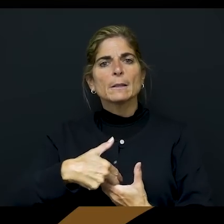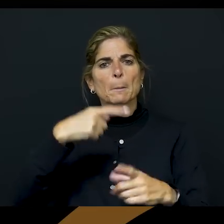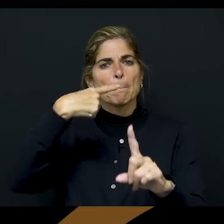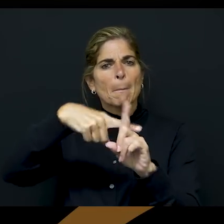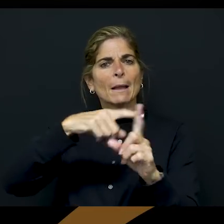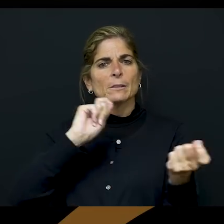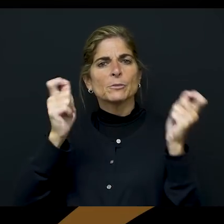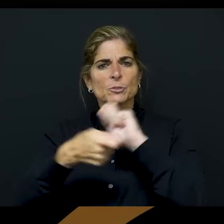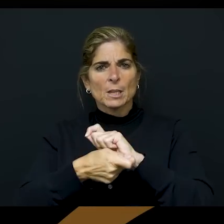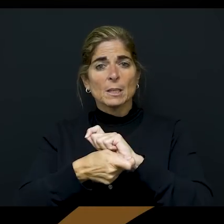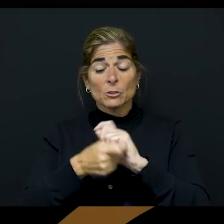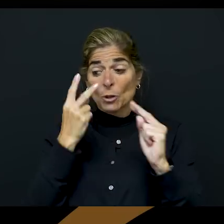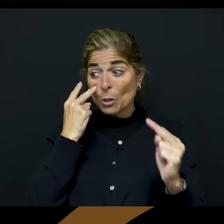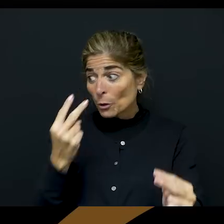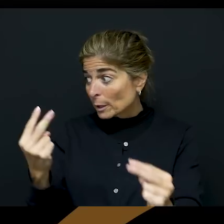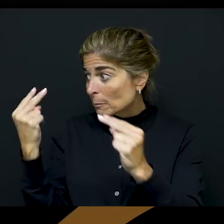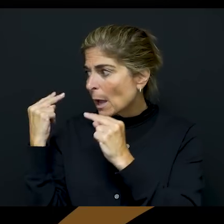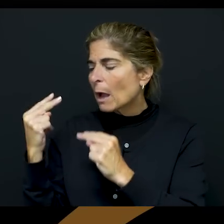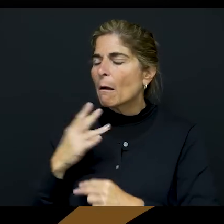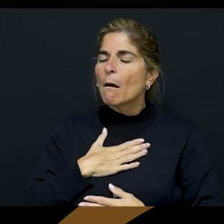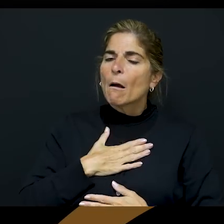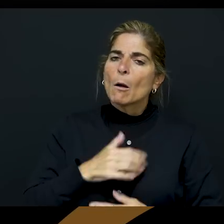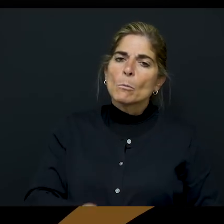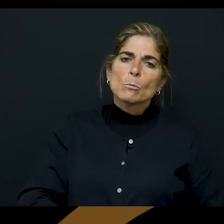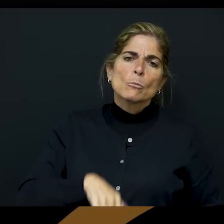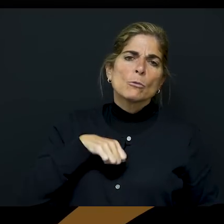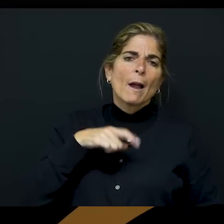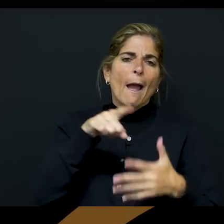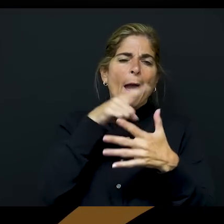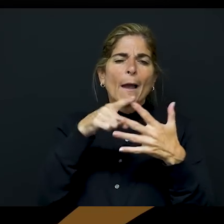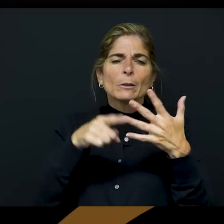and a willing to join me in the race in bringing about positive change.